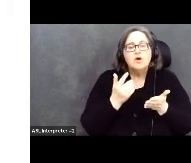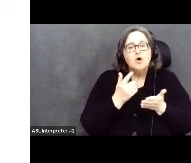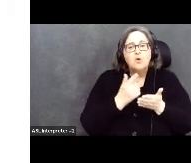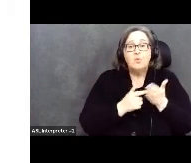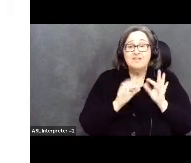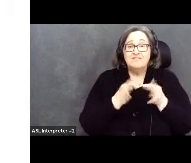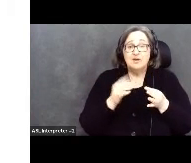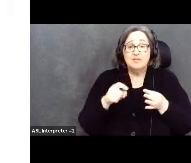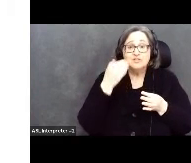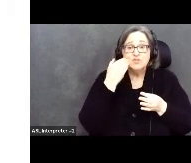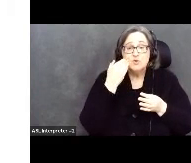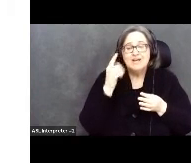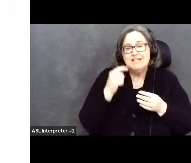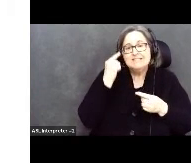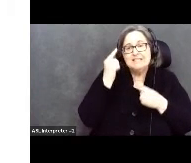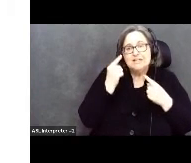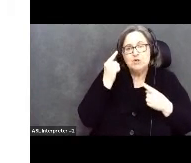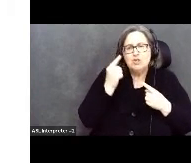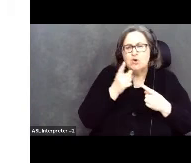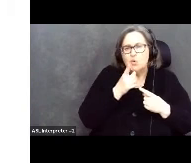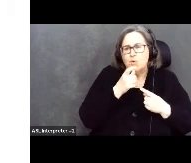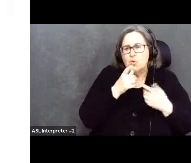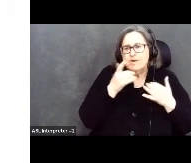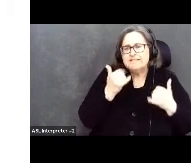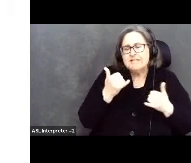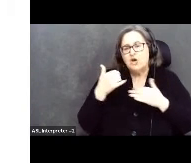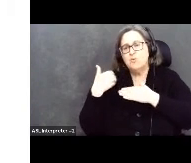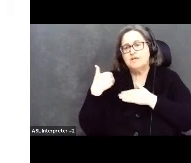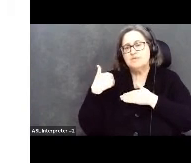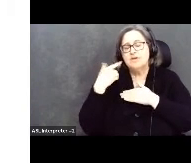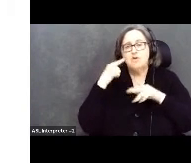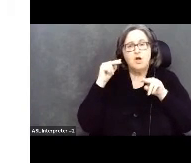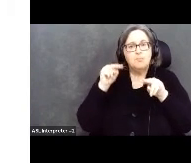to know and needs to think about are who is now responsible for monitoring, cueing,